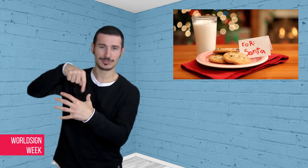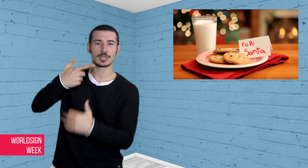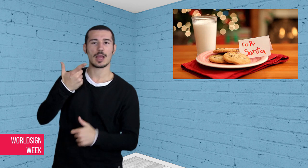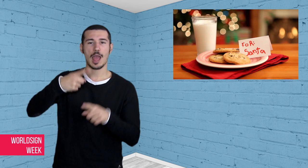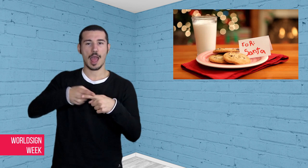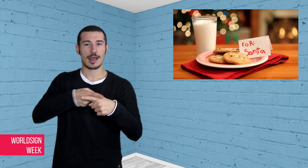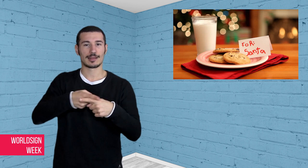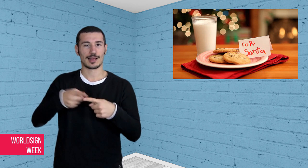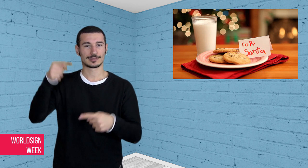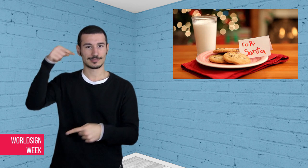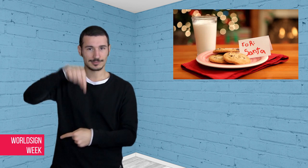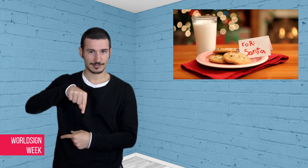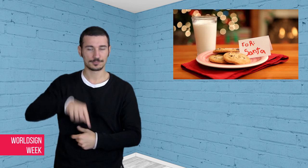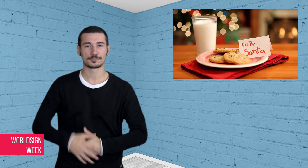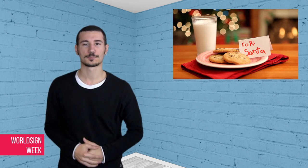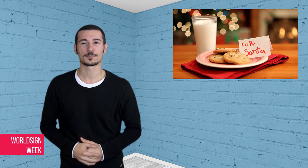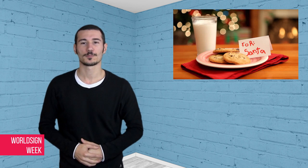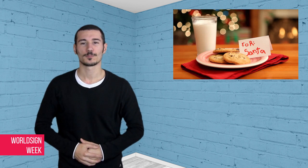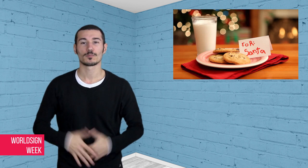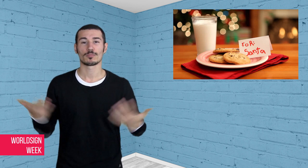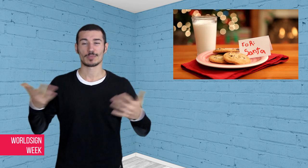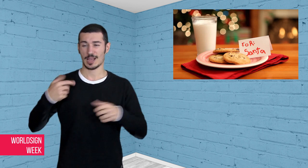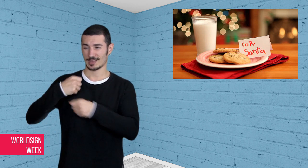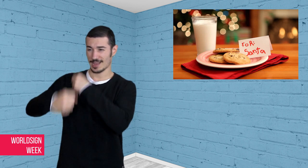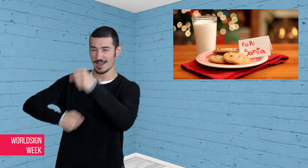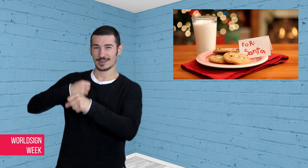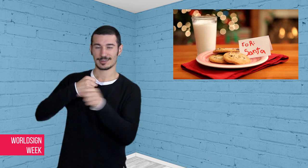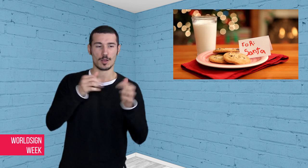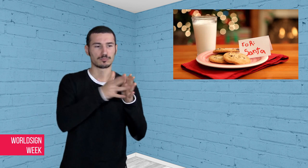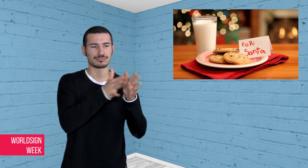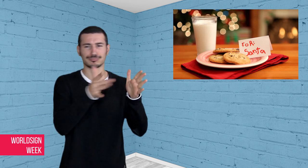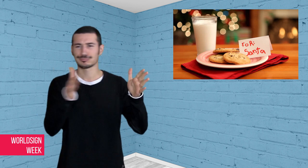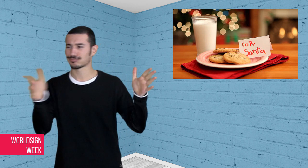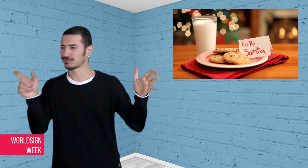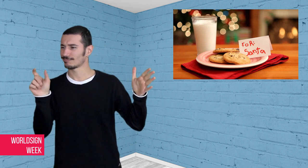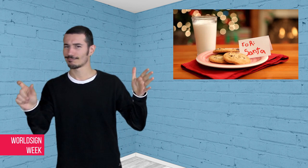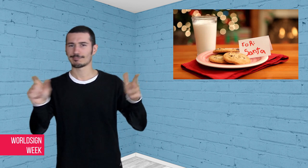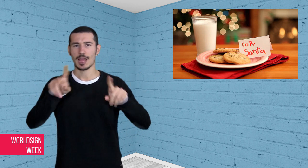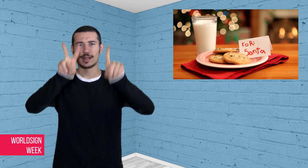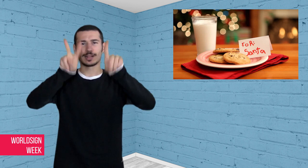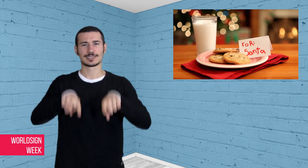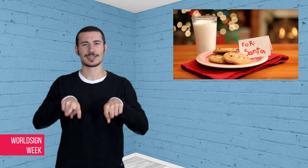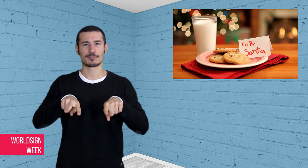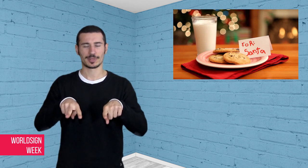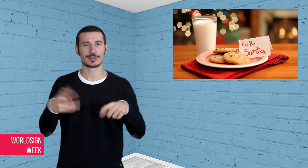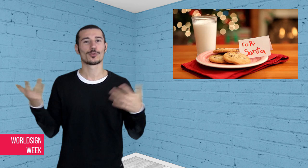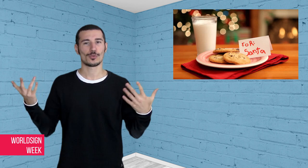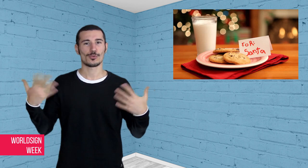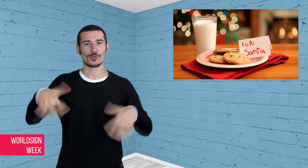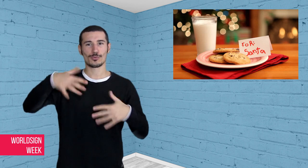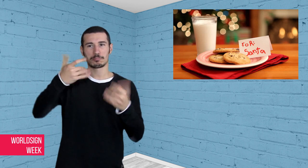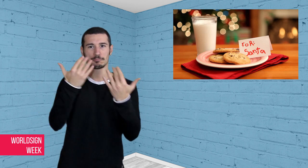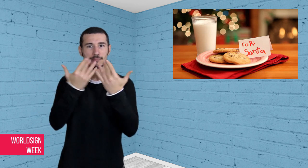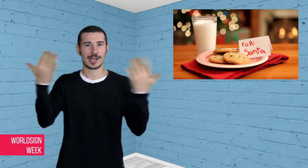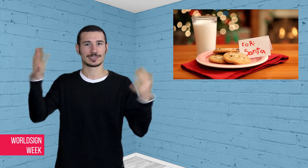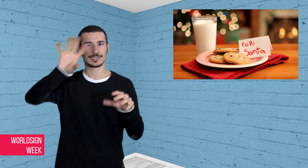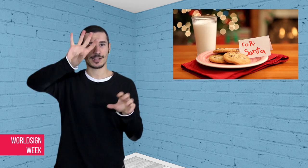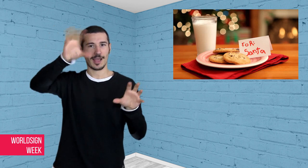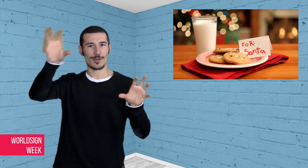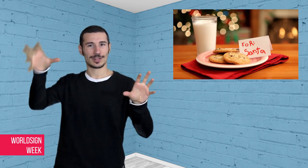December is a time of year when families and friends in many countries come together